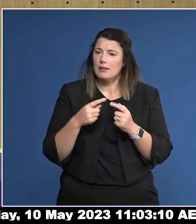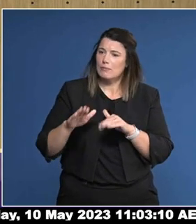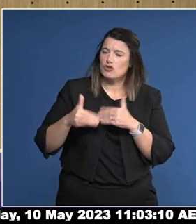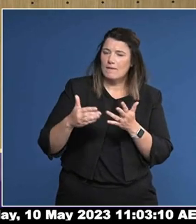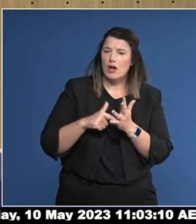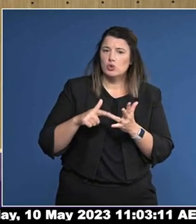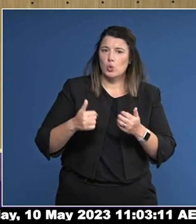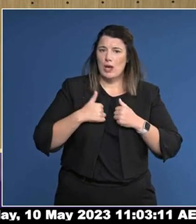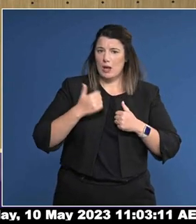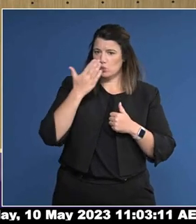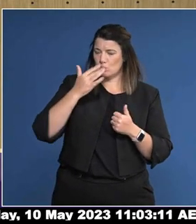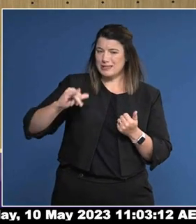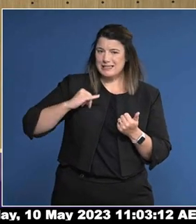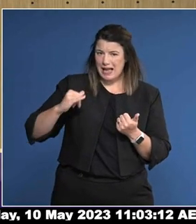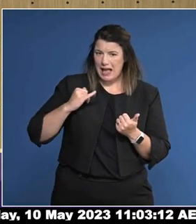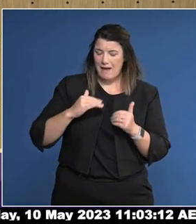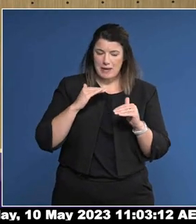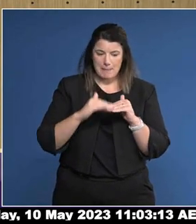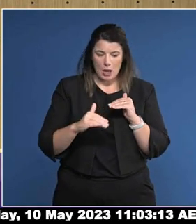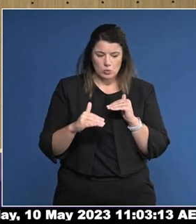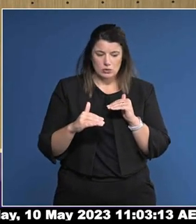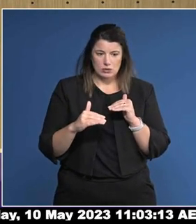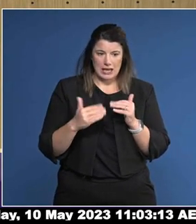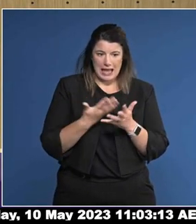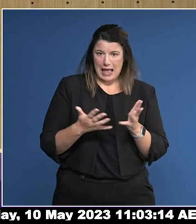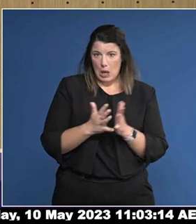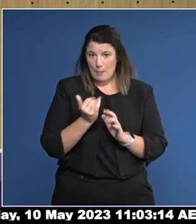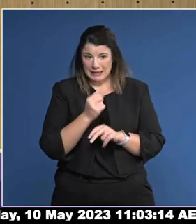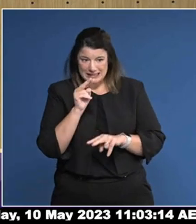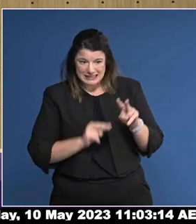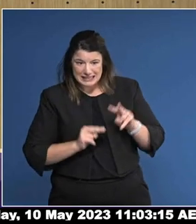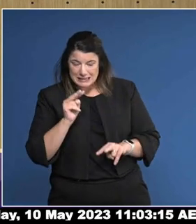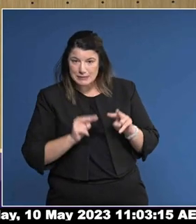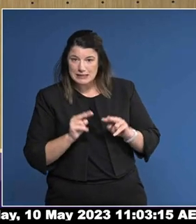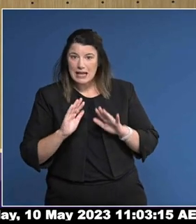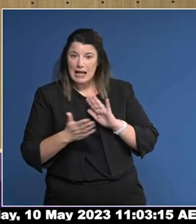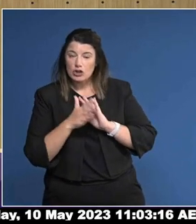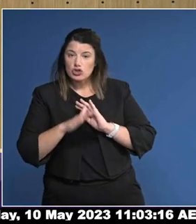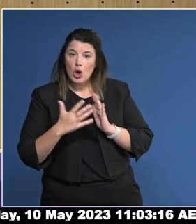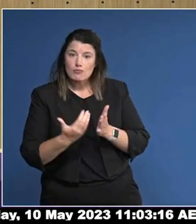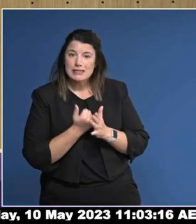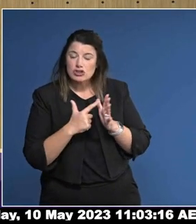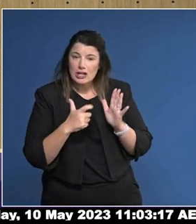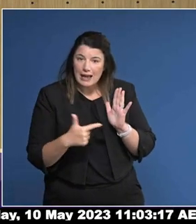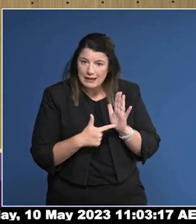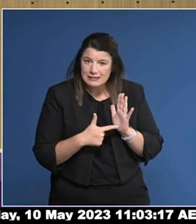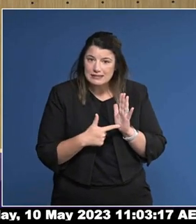school staff on making assessments under the Child Protection Act and other pieces of